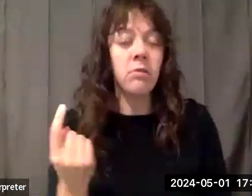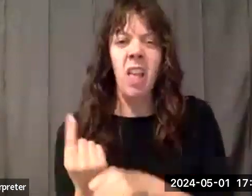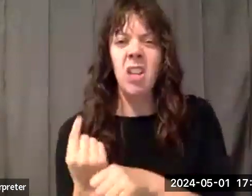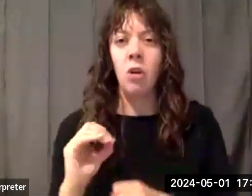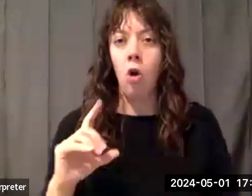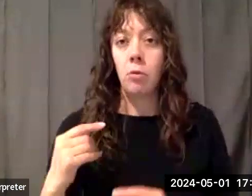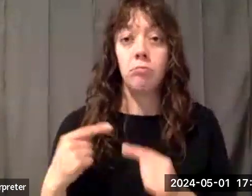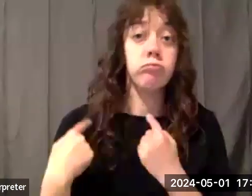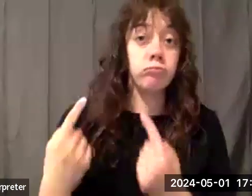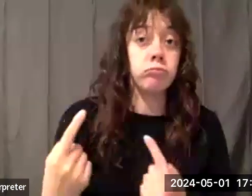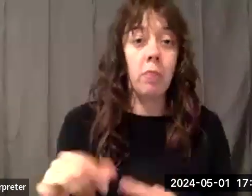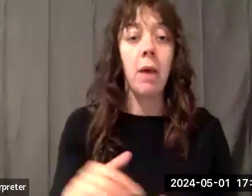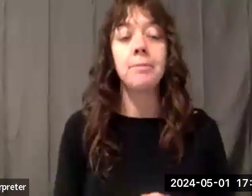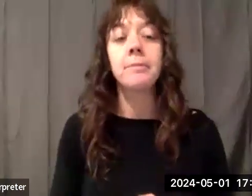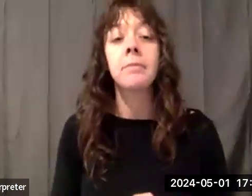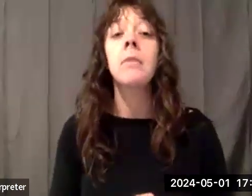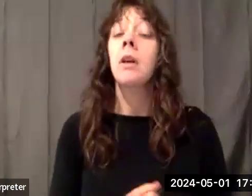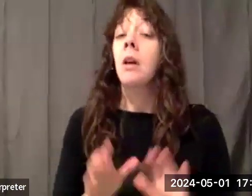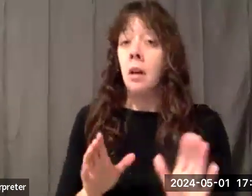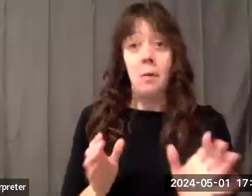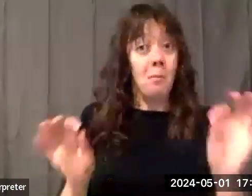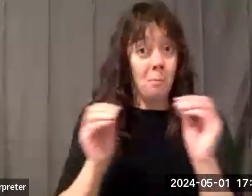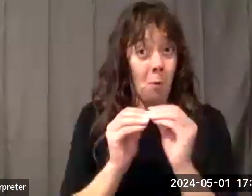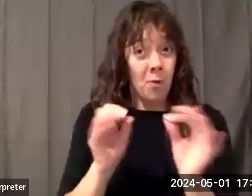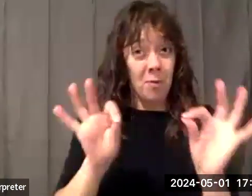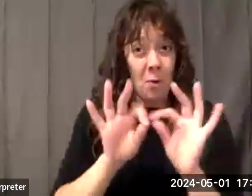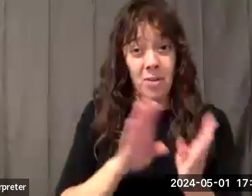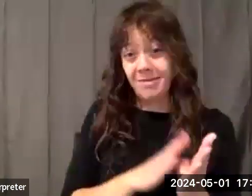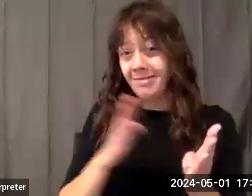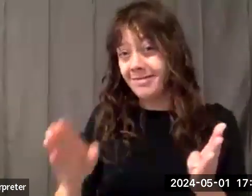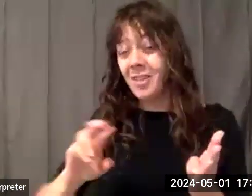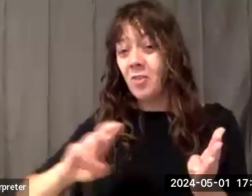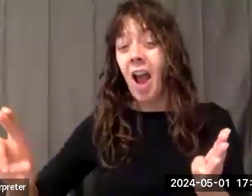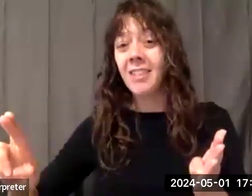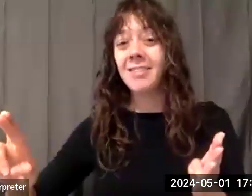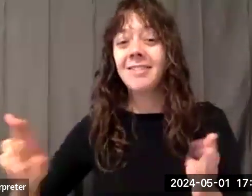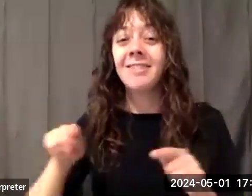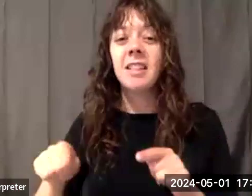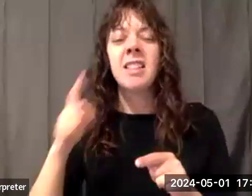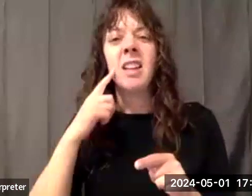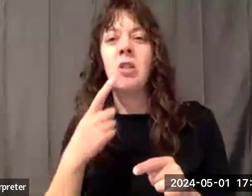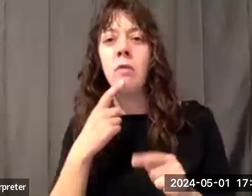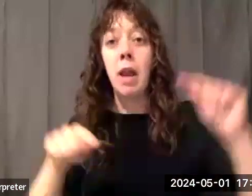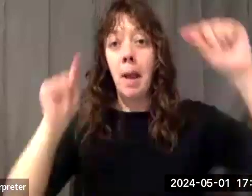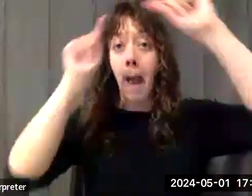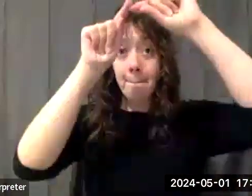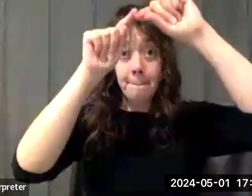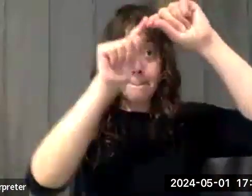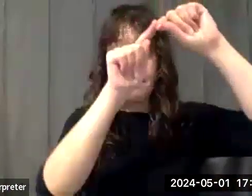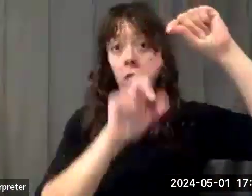The maybe even more important part though is on the right side under the non-routine process status count, that red line starting up at 31 where individuals